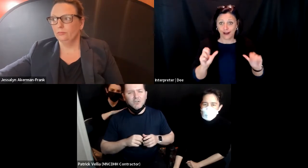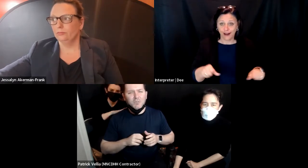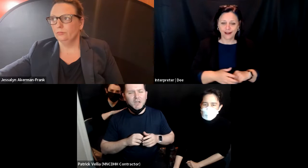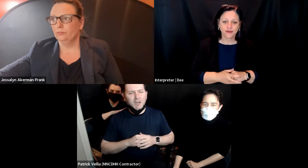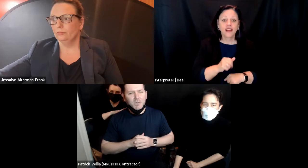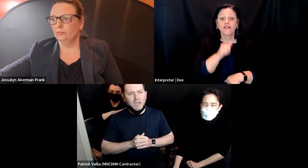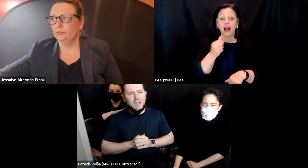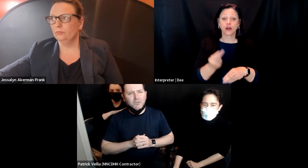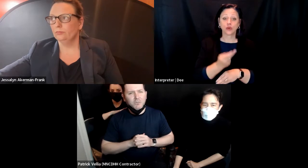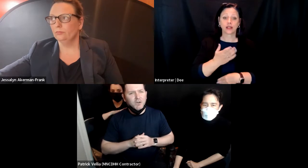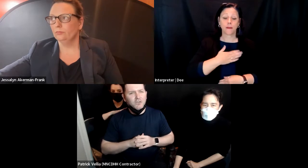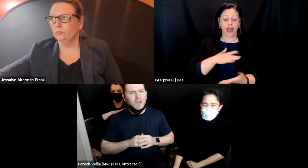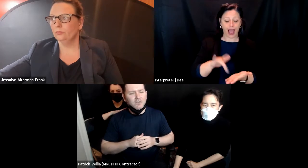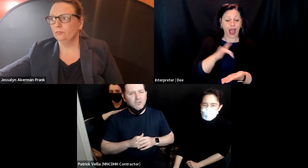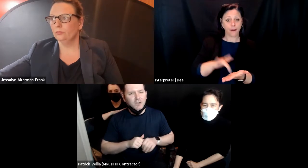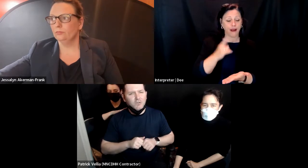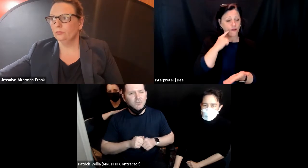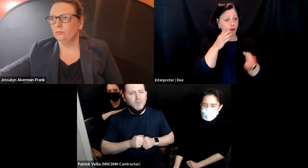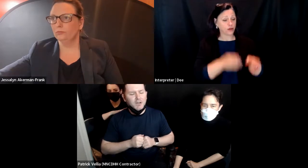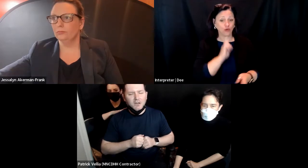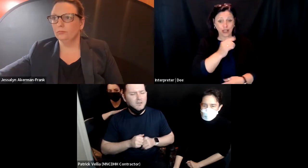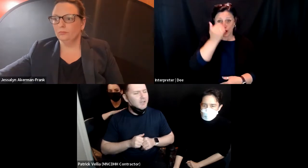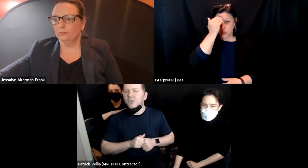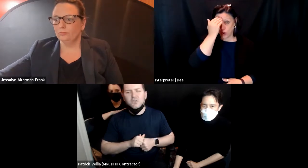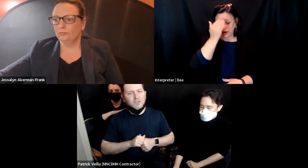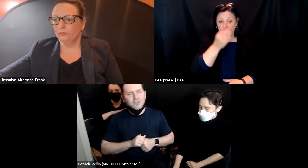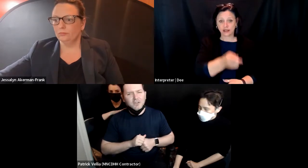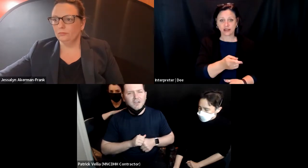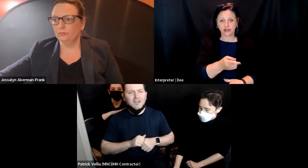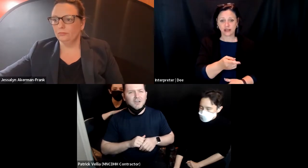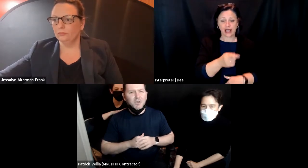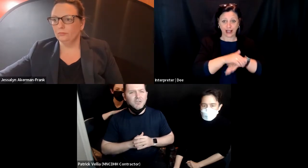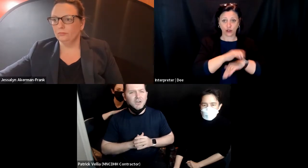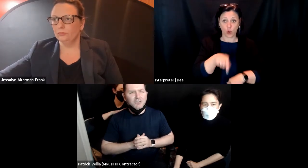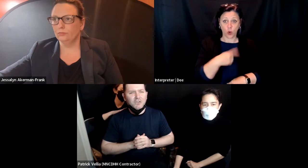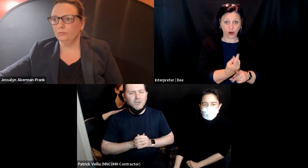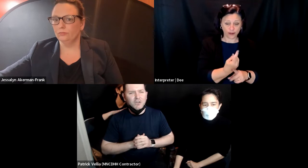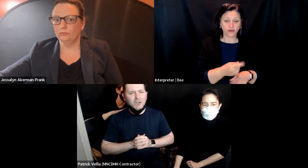And they can respond through gestures.